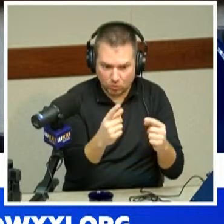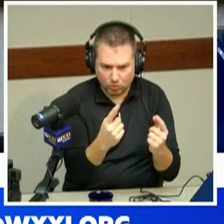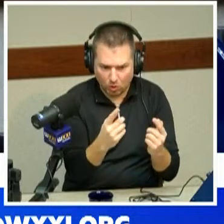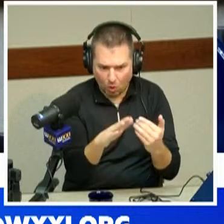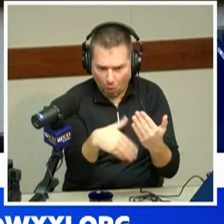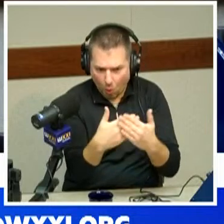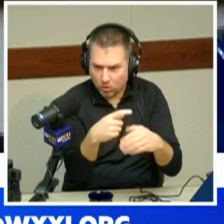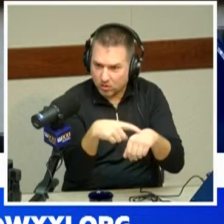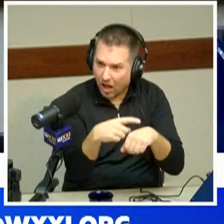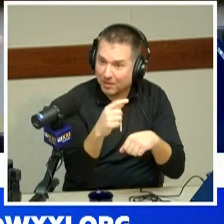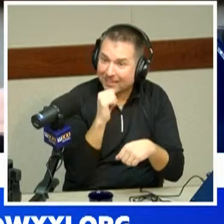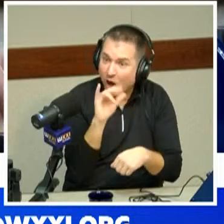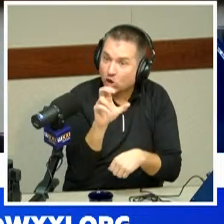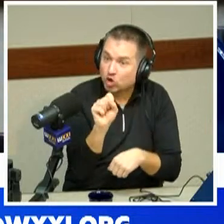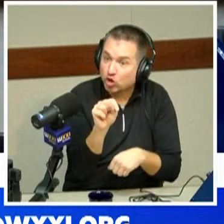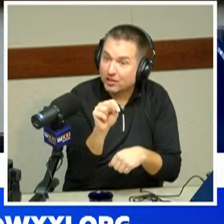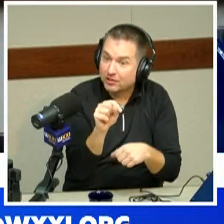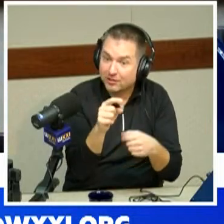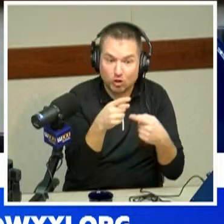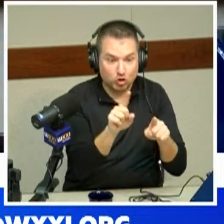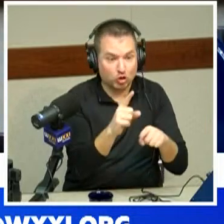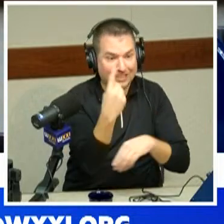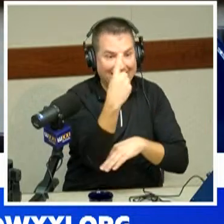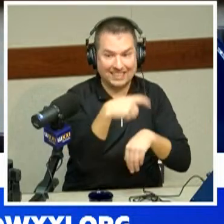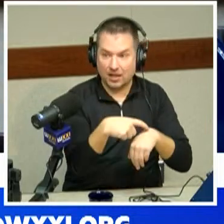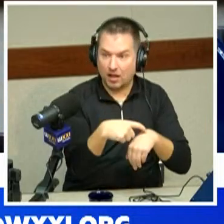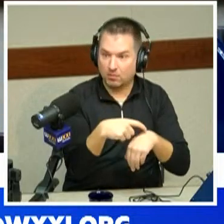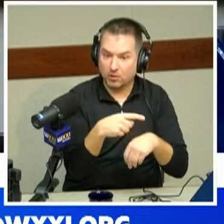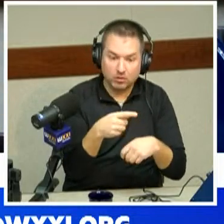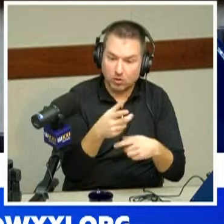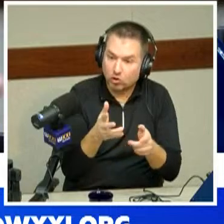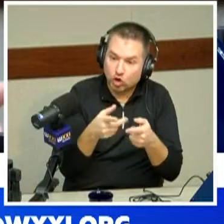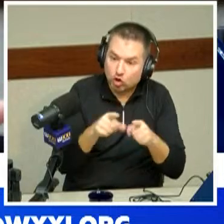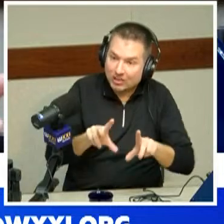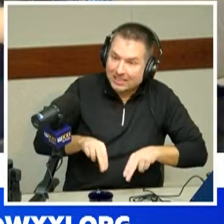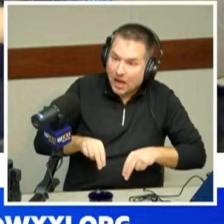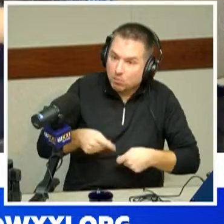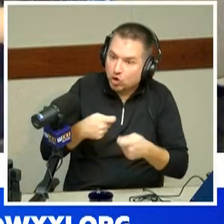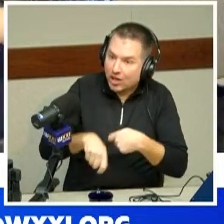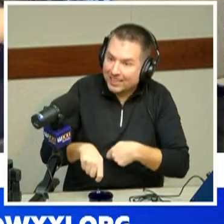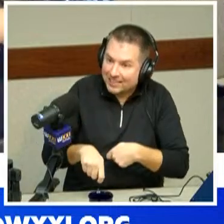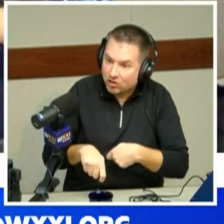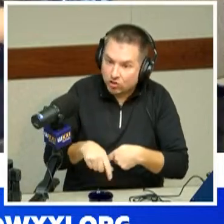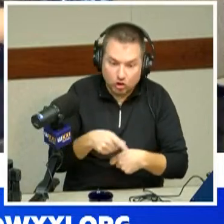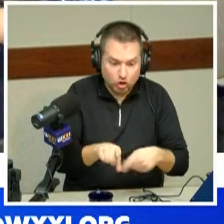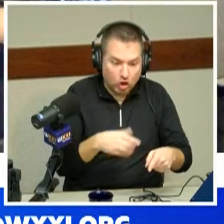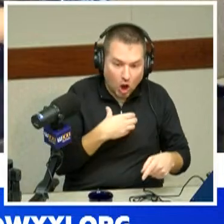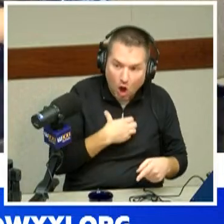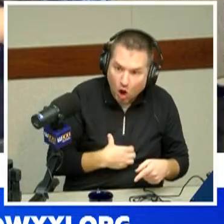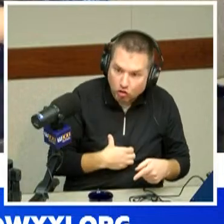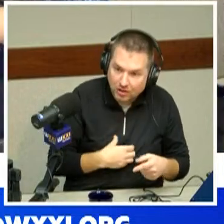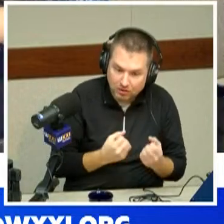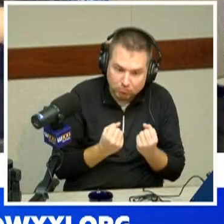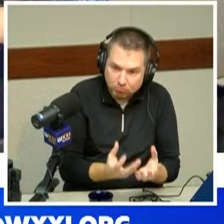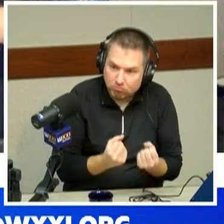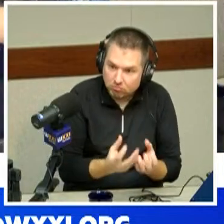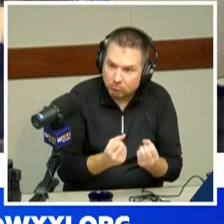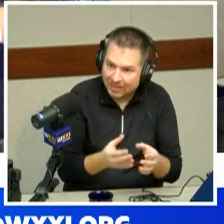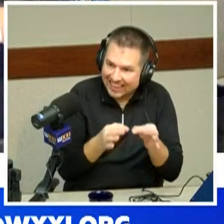to be able to say we need to change our diaper or oh are you hungry and give them that language and